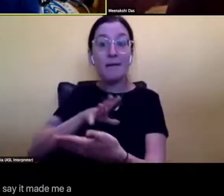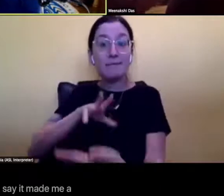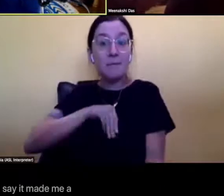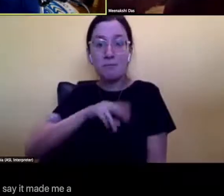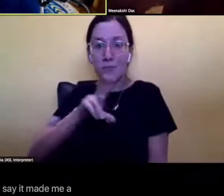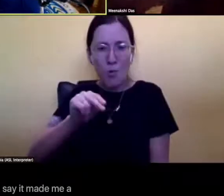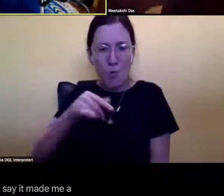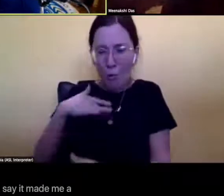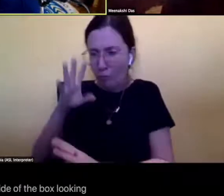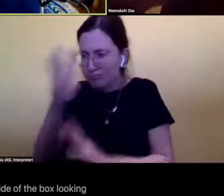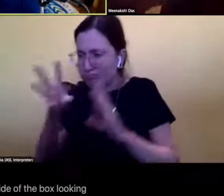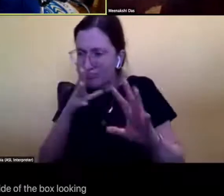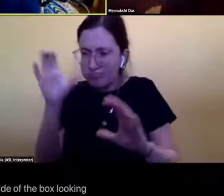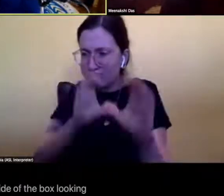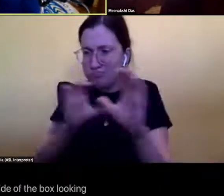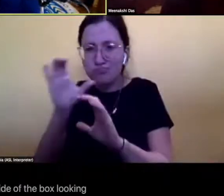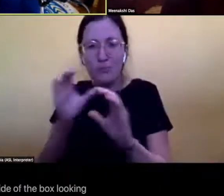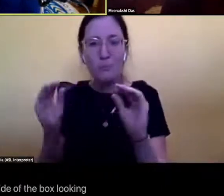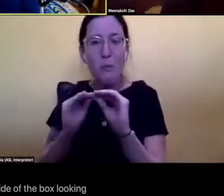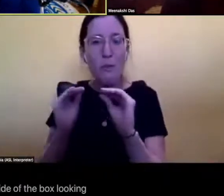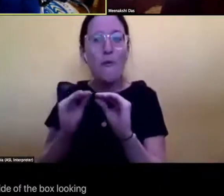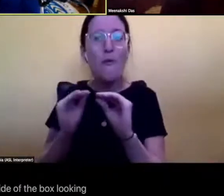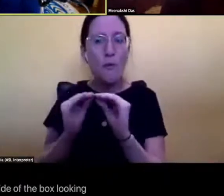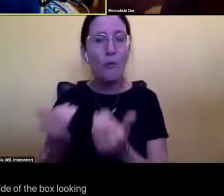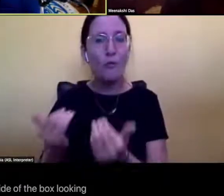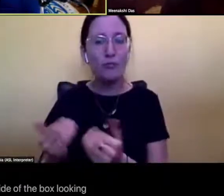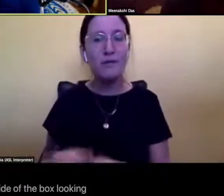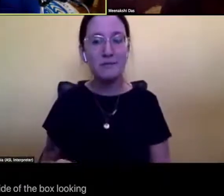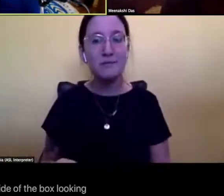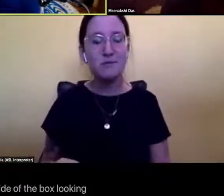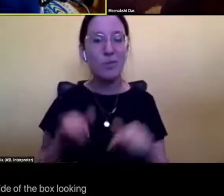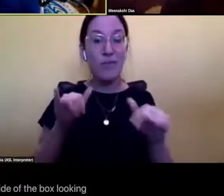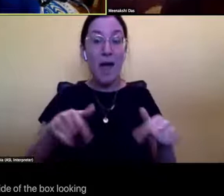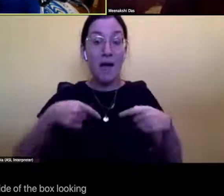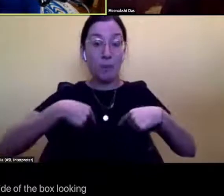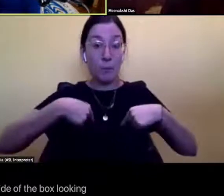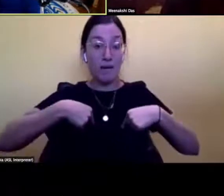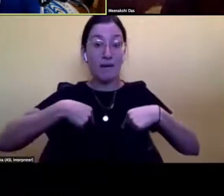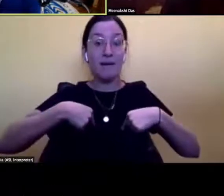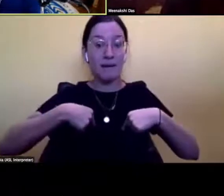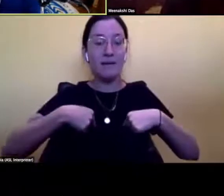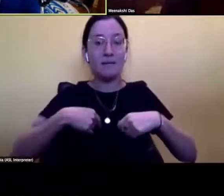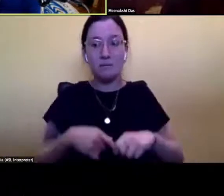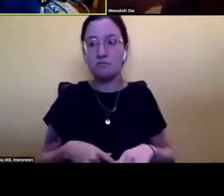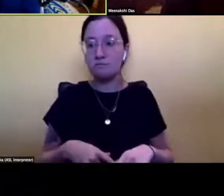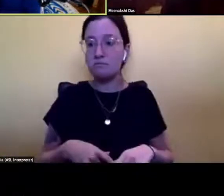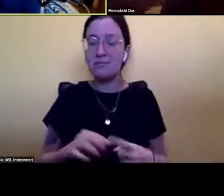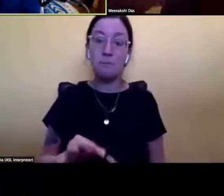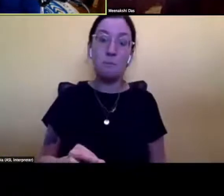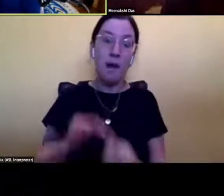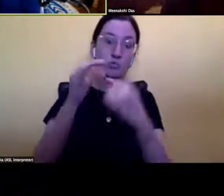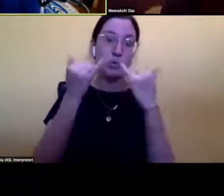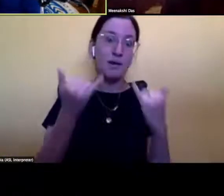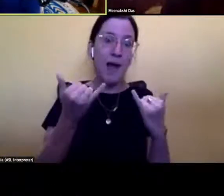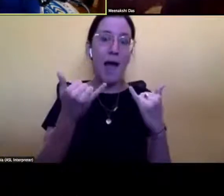that it is meant for me at least that especially now when I'm working as a data scientist, that